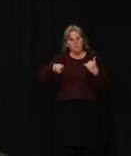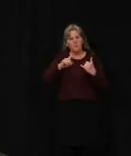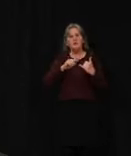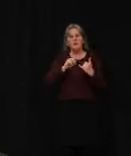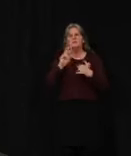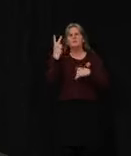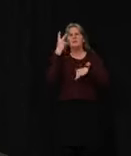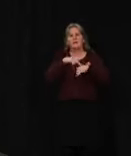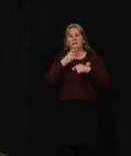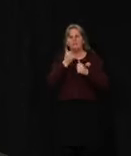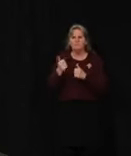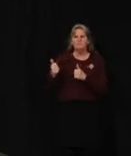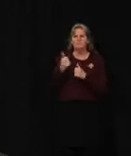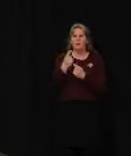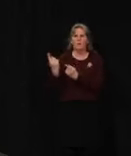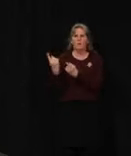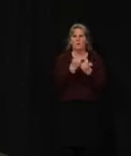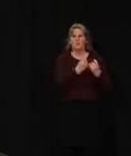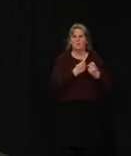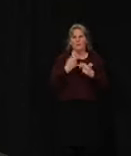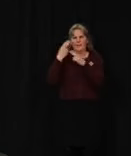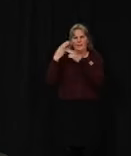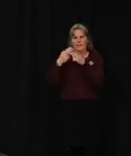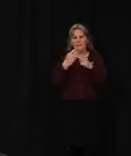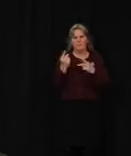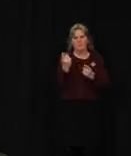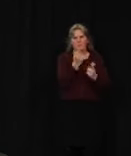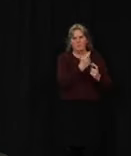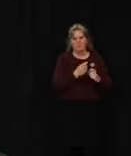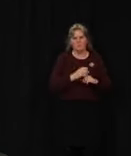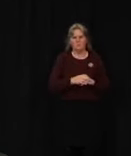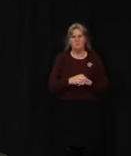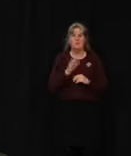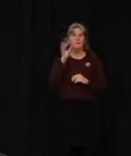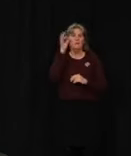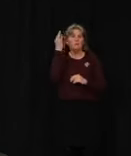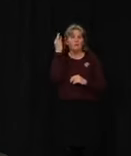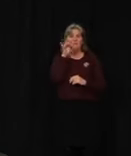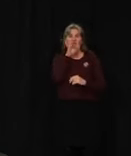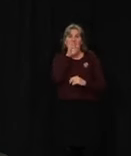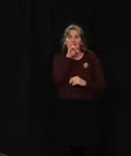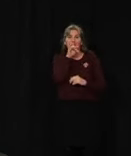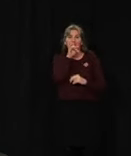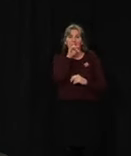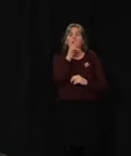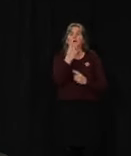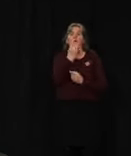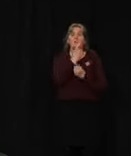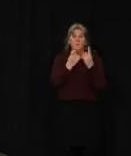entertain a second run of questions. Again you will be called by name. Our French-speaking journalists are encouraged to ask their